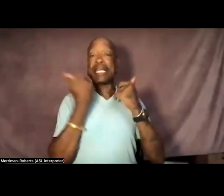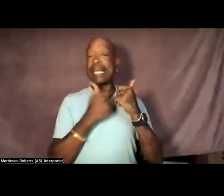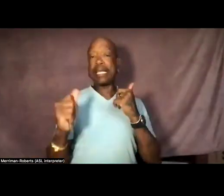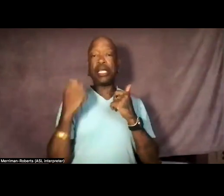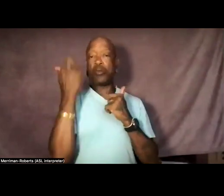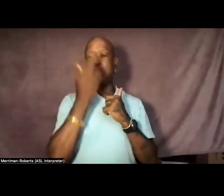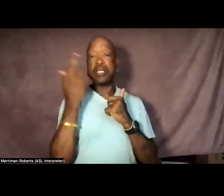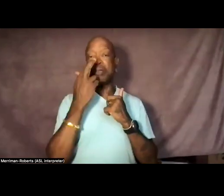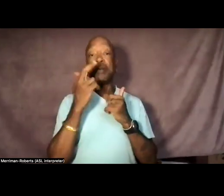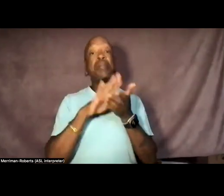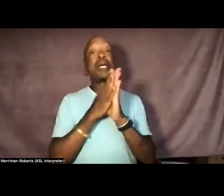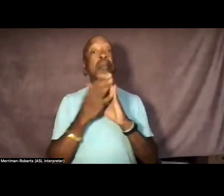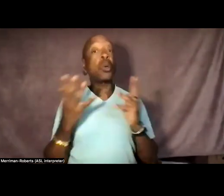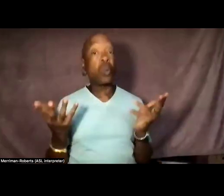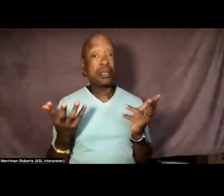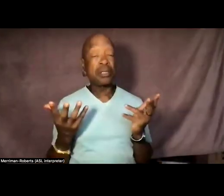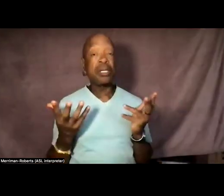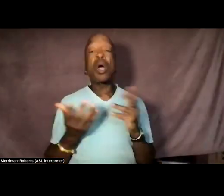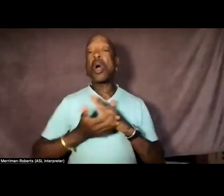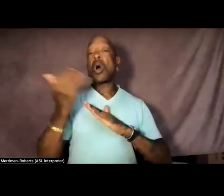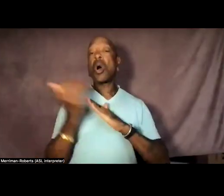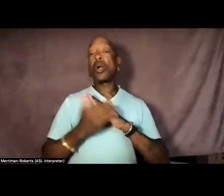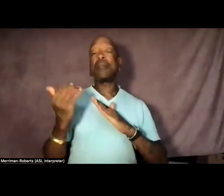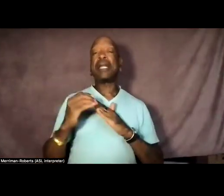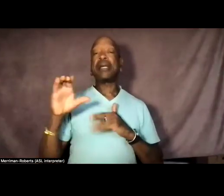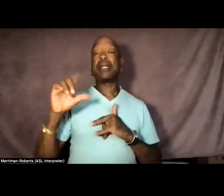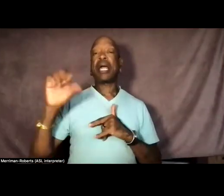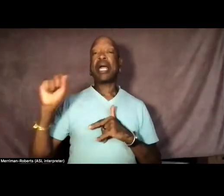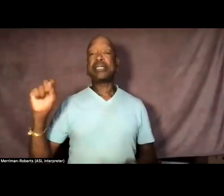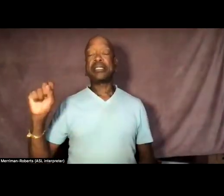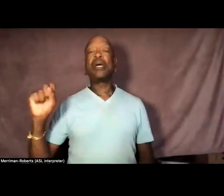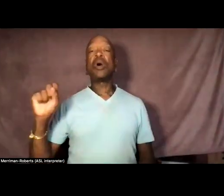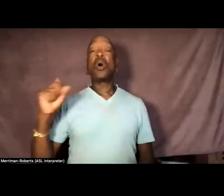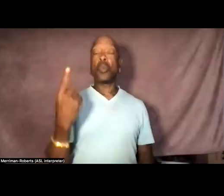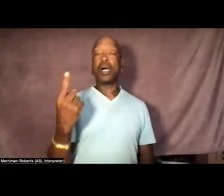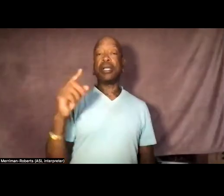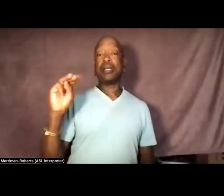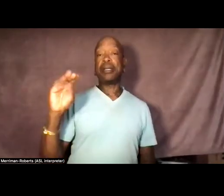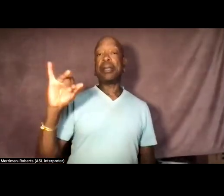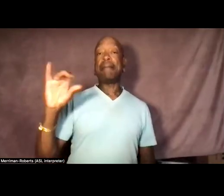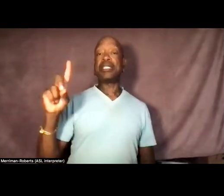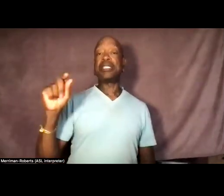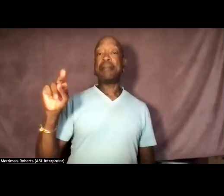becoming an automatic Class one misdemeanor with no exception for medical masks or health reasons